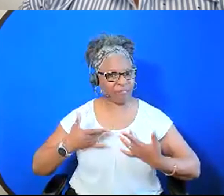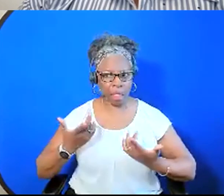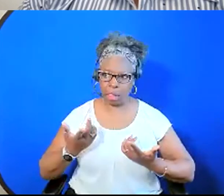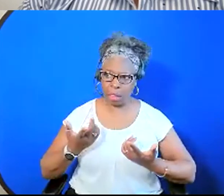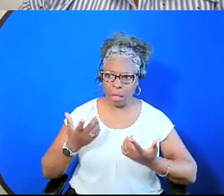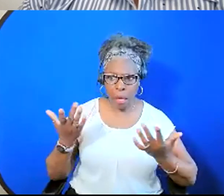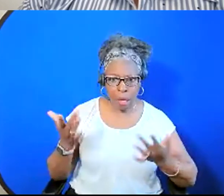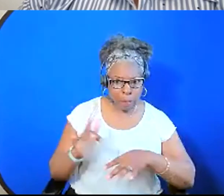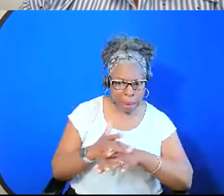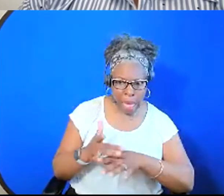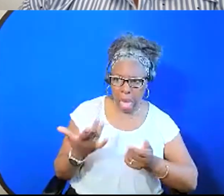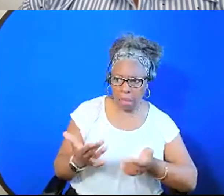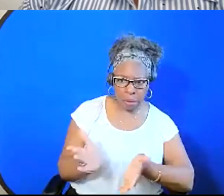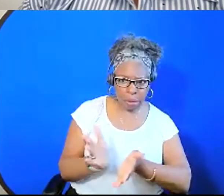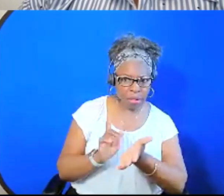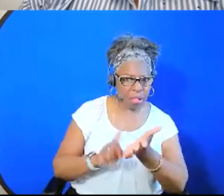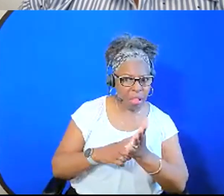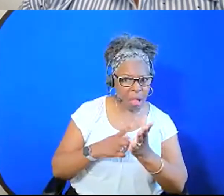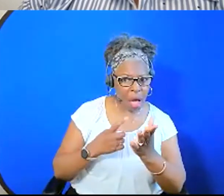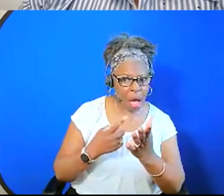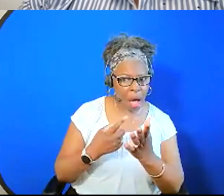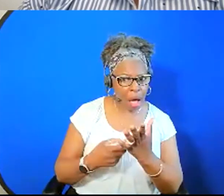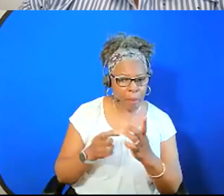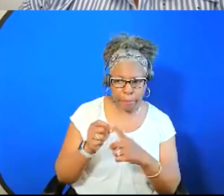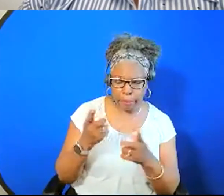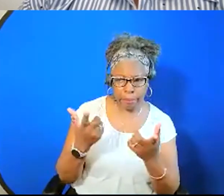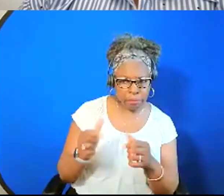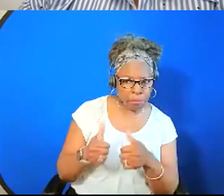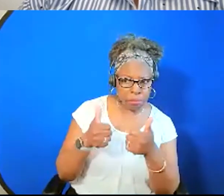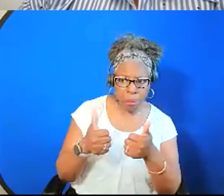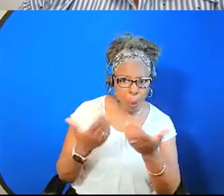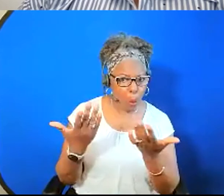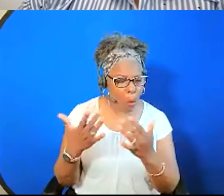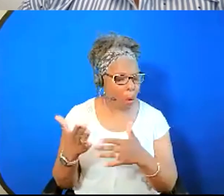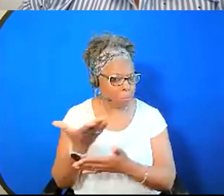and that's a non-hierarchical space where the authors and the designers always speak last,